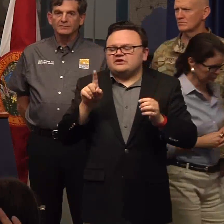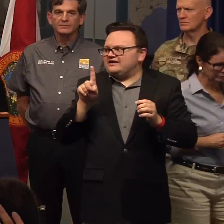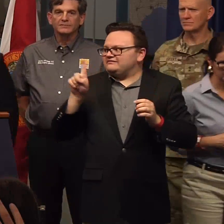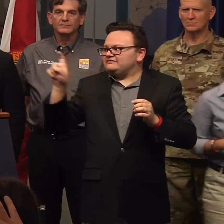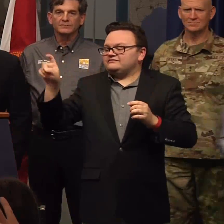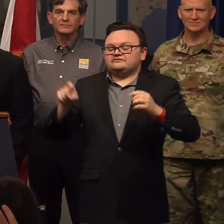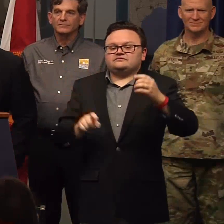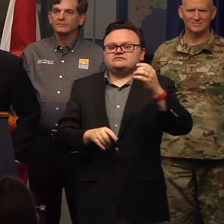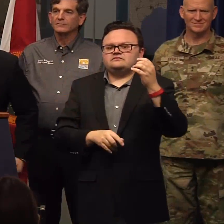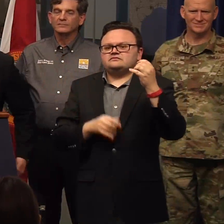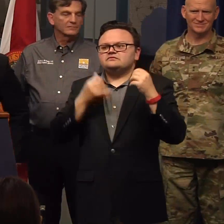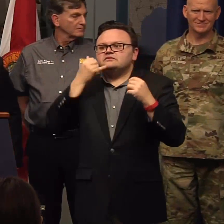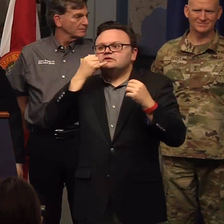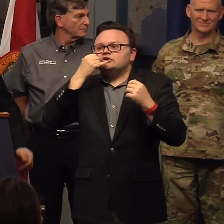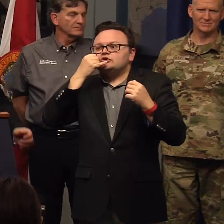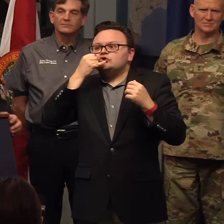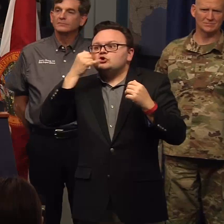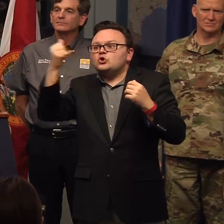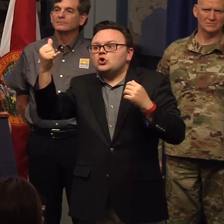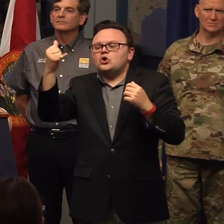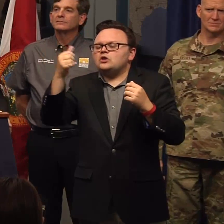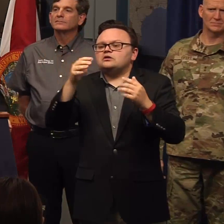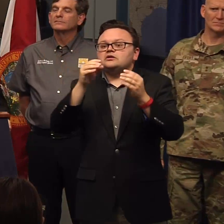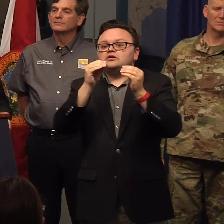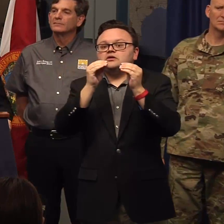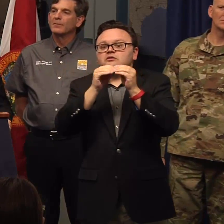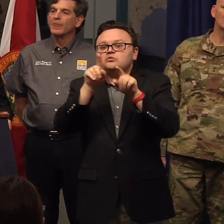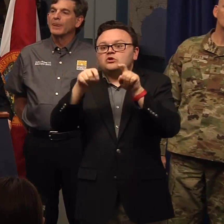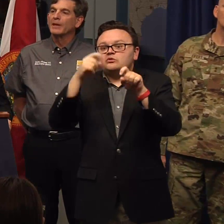WE ARE WORKING TO EXPAND, DIRECTOR MOSCOWITZ AND I HAVE BEEN TALKING ABOUT HOW BEST TO SUPPORT THAT TESTING.